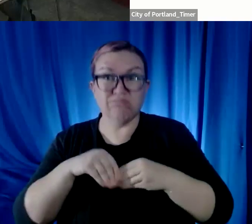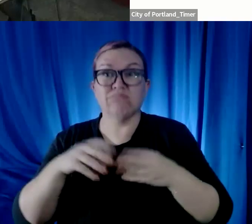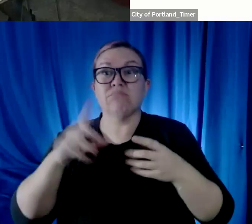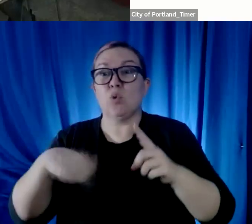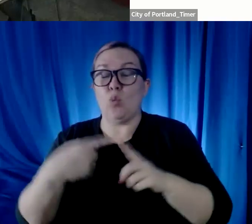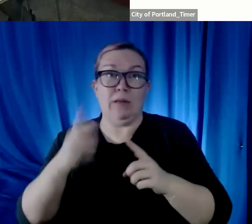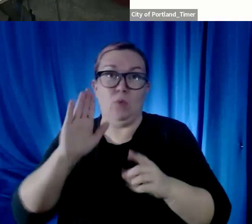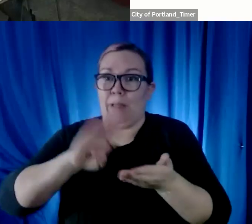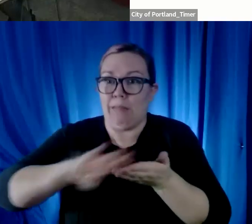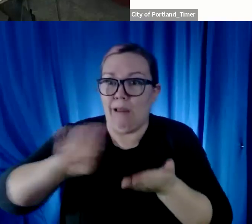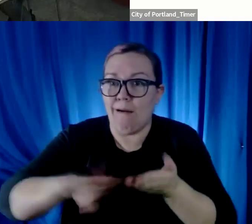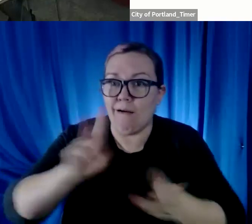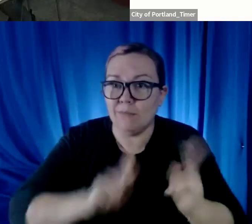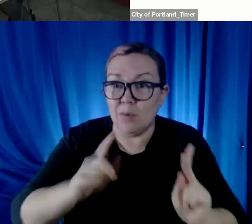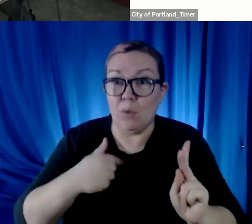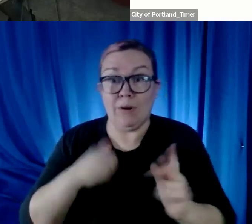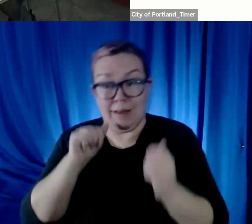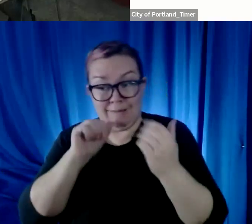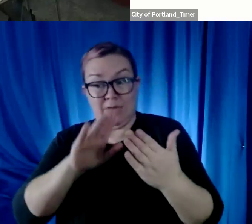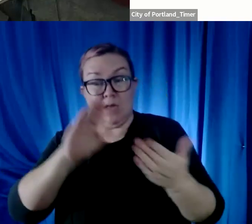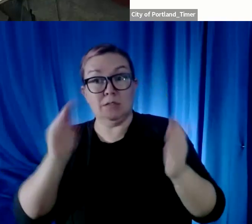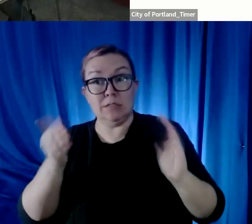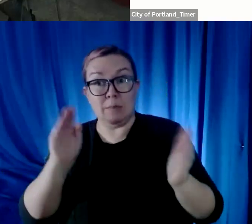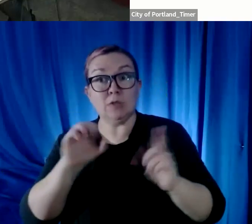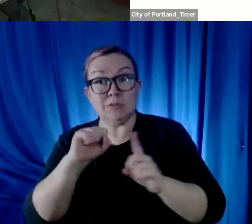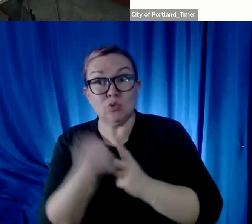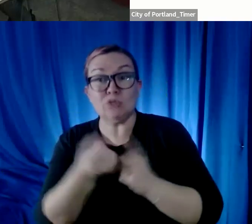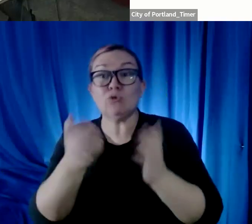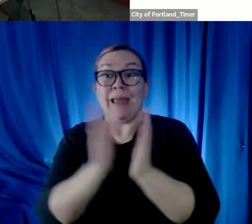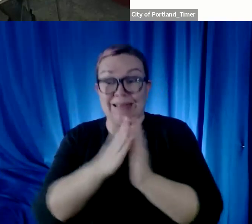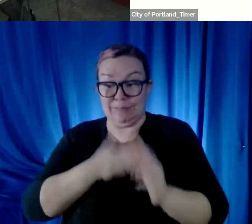When I face similar circumstances, the first thing I did was ask my school board to cut my salary.